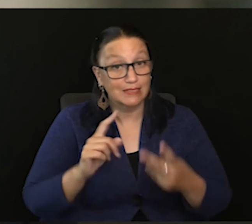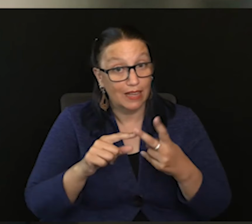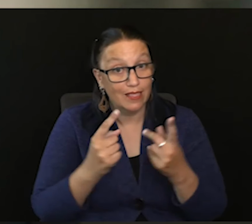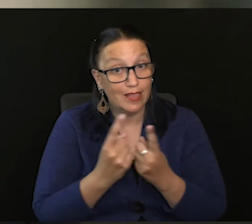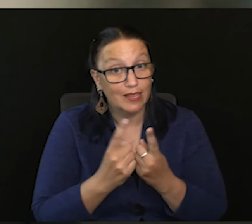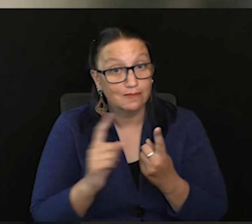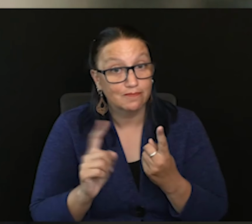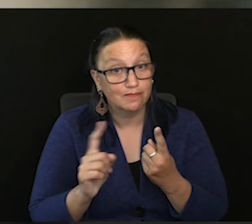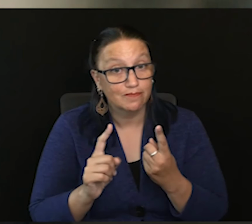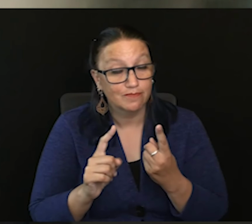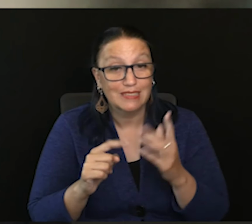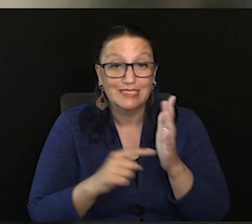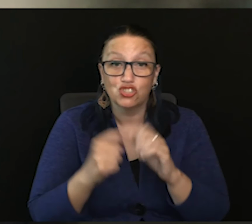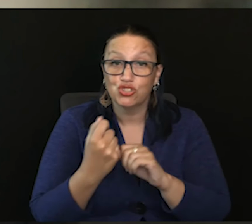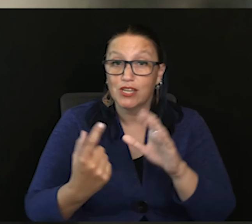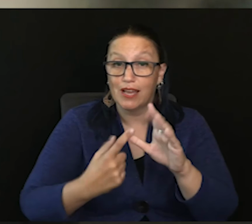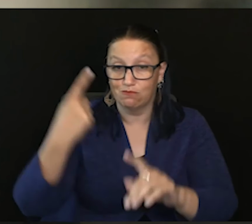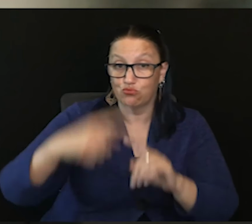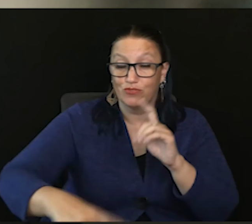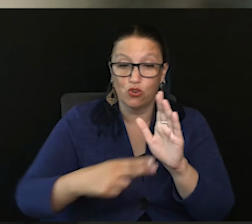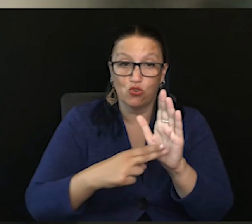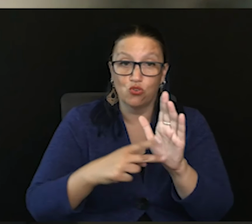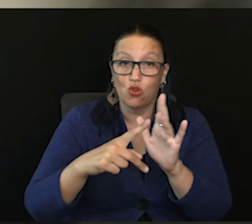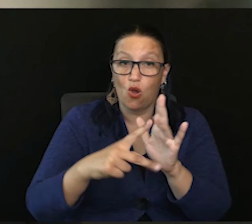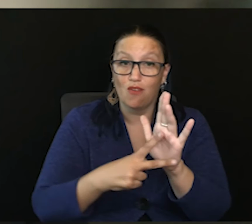I know John will take you through the details of that.